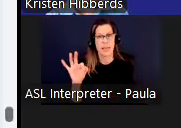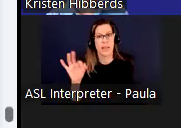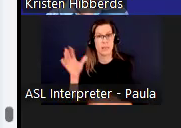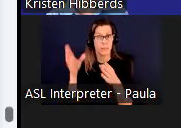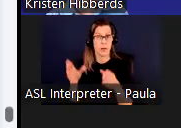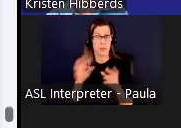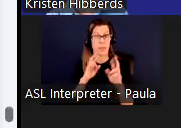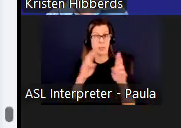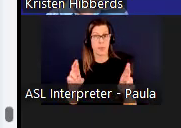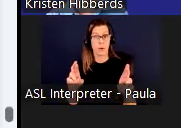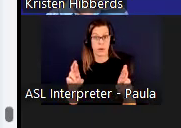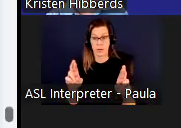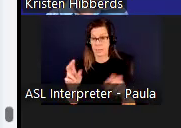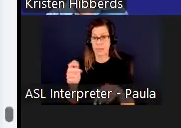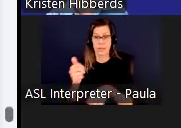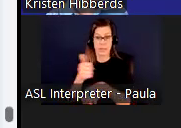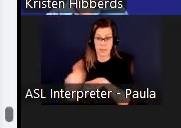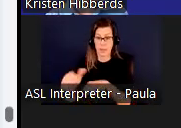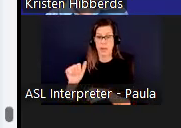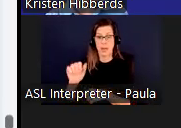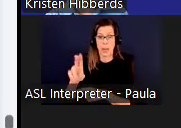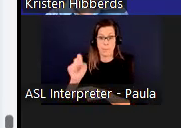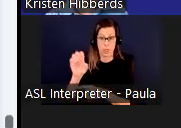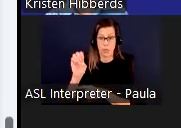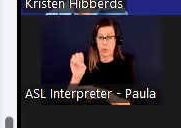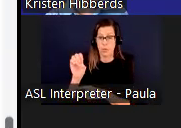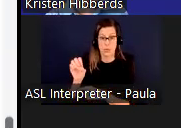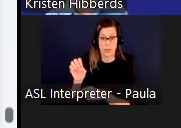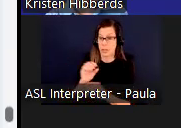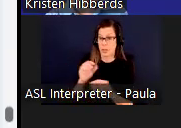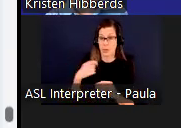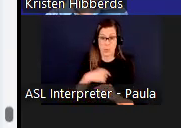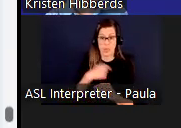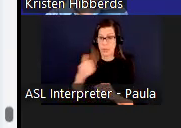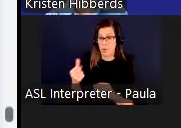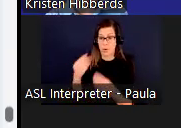are they not going to be even notified of the screening decision then of whether